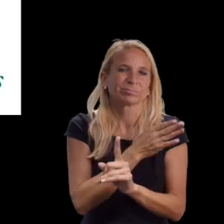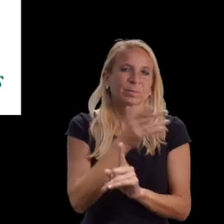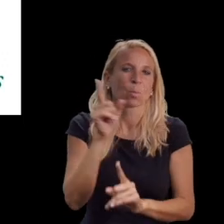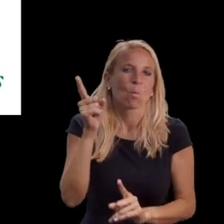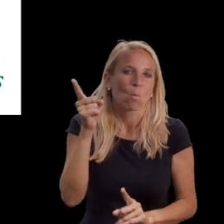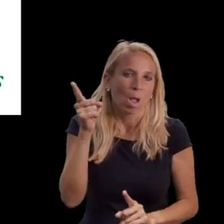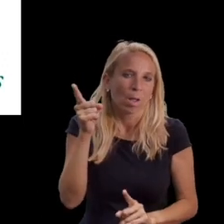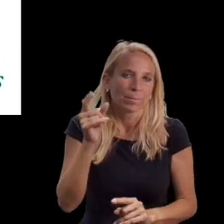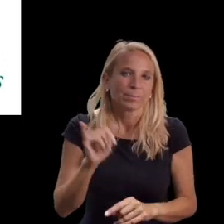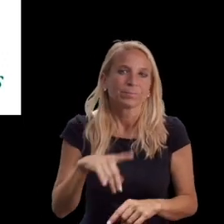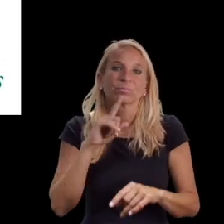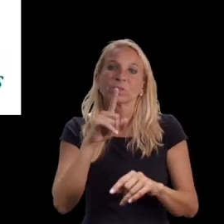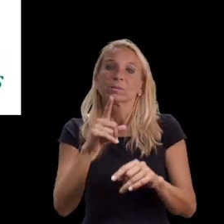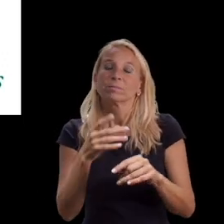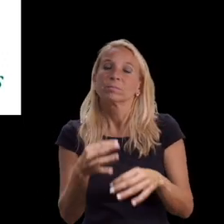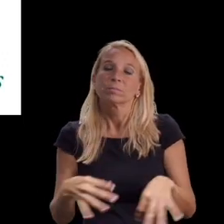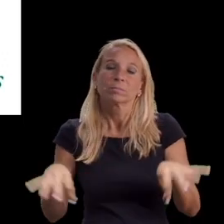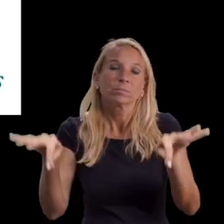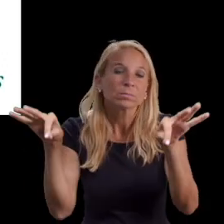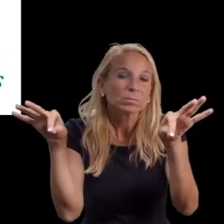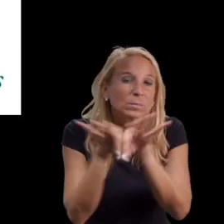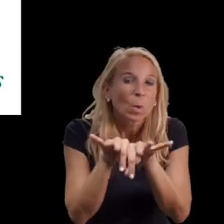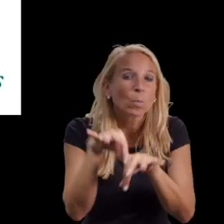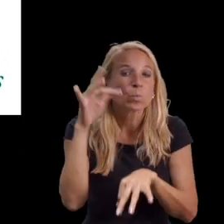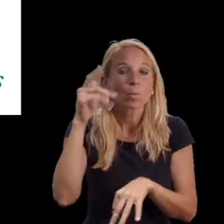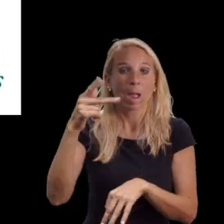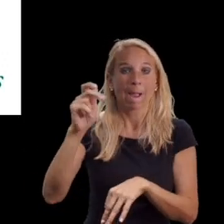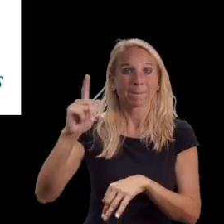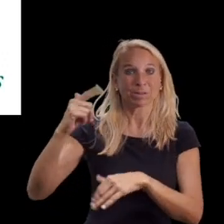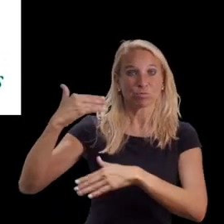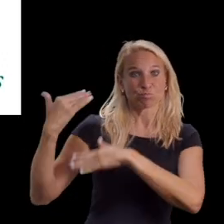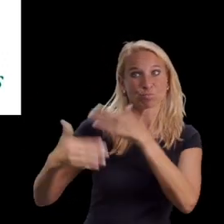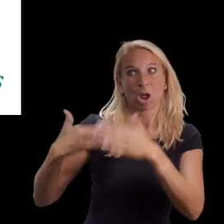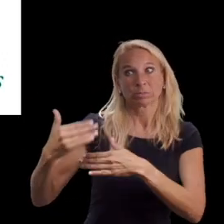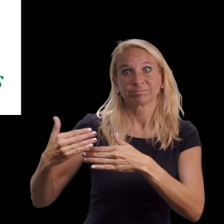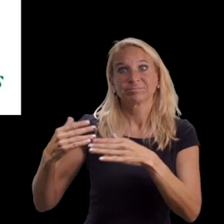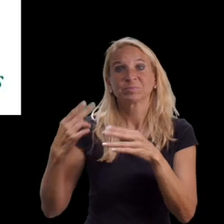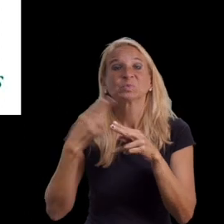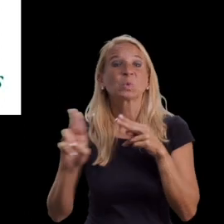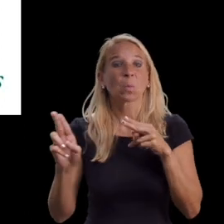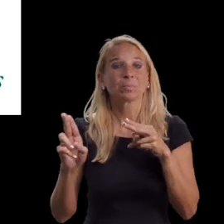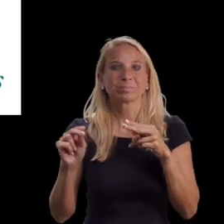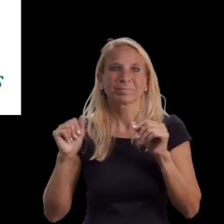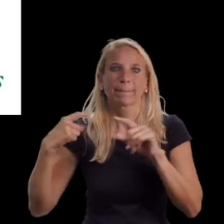is gonna be really vital importance because the appeals process can take months to completion.